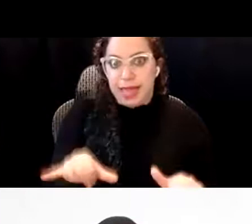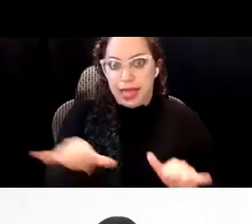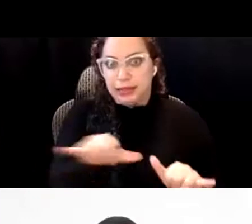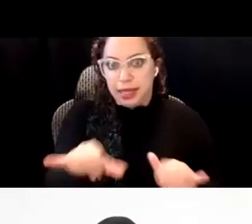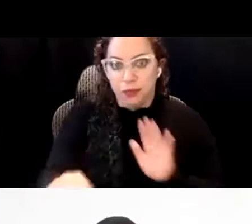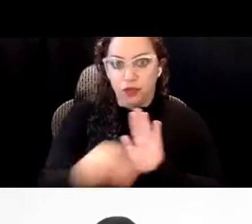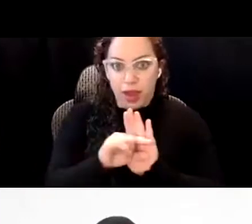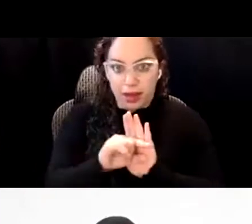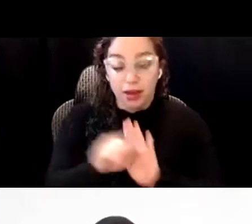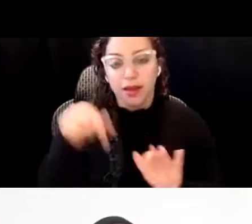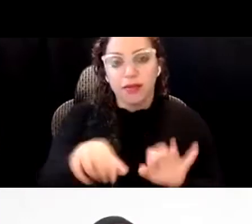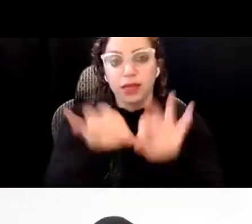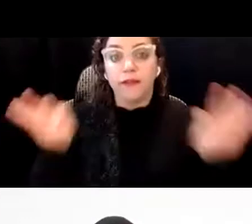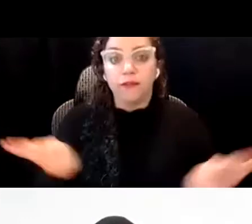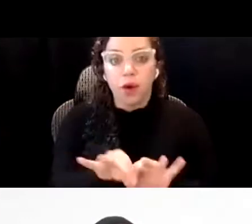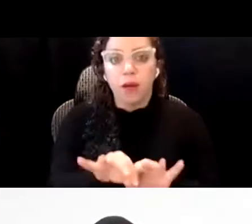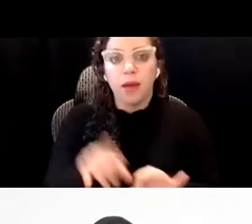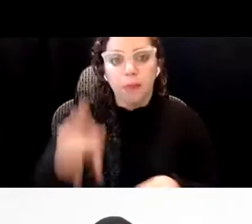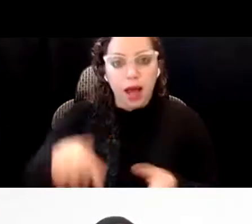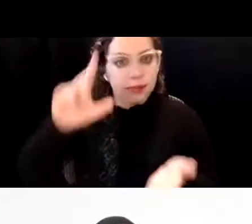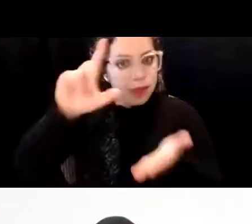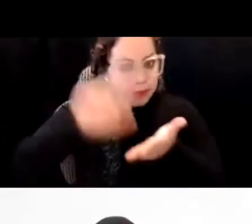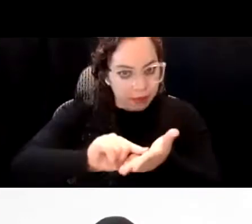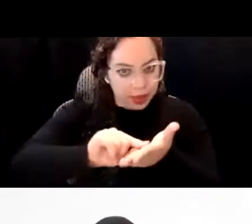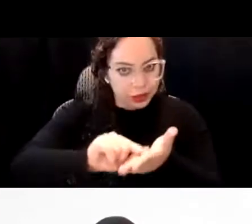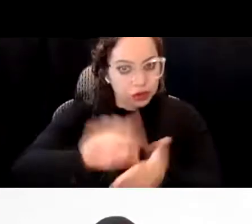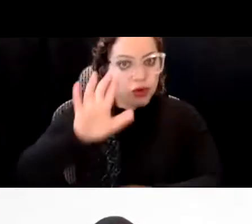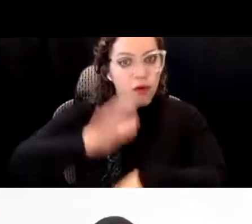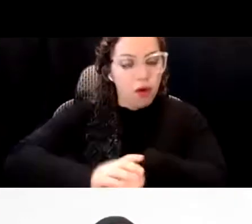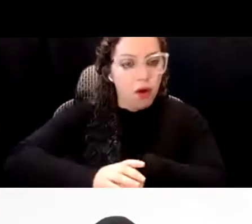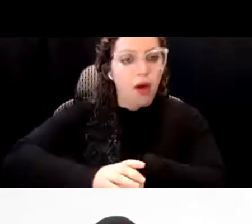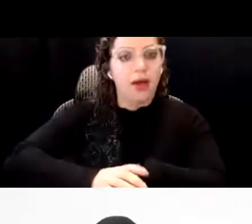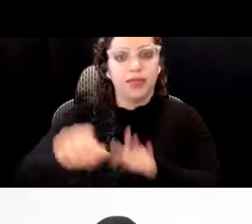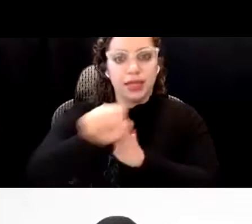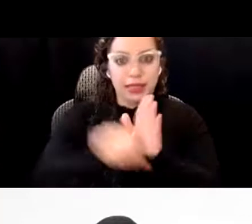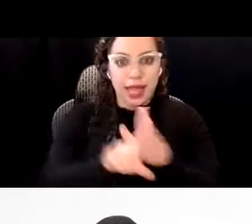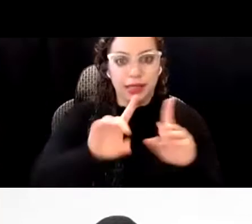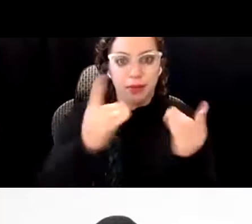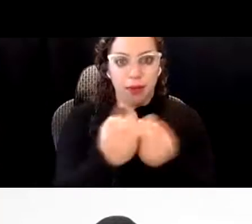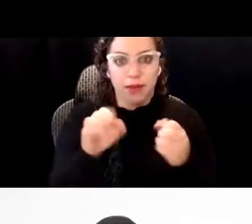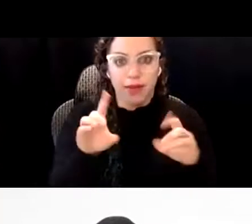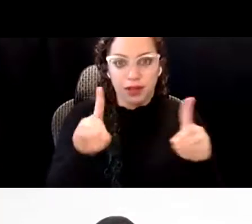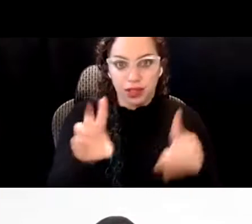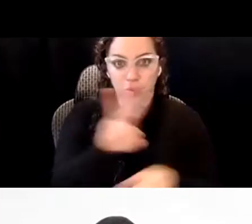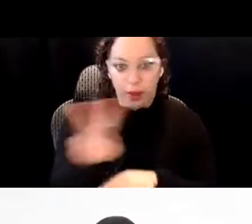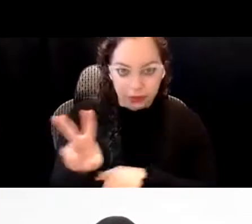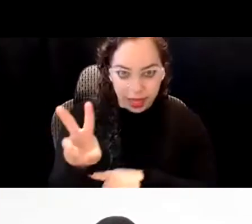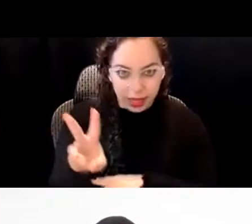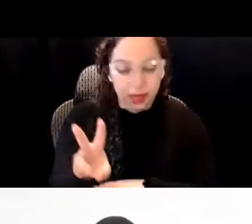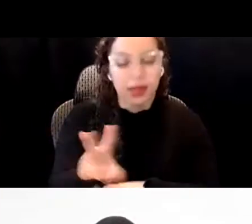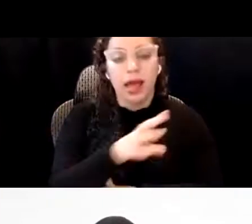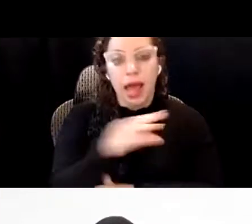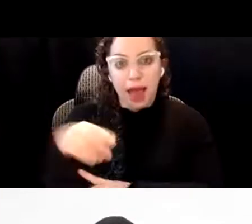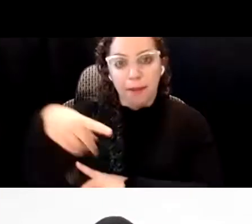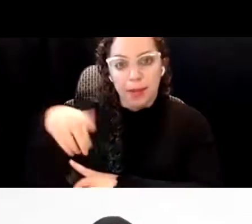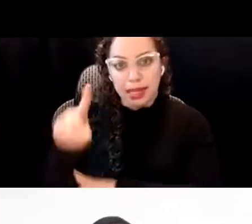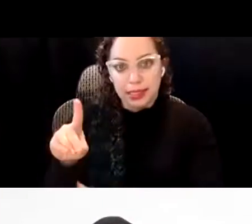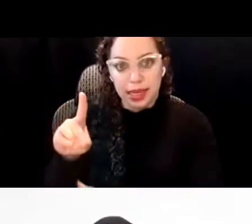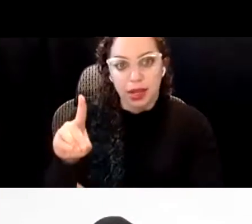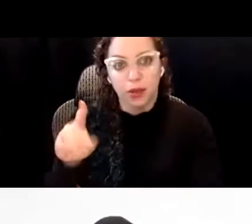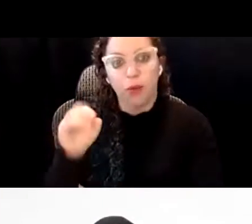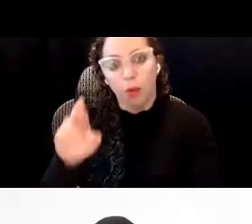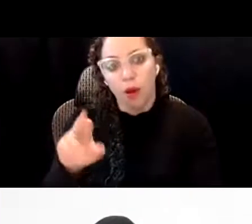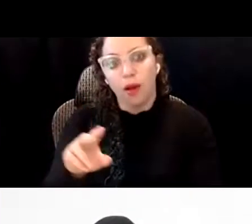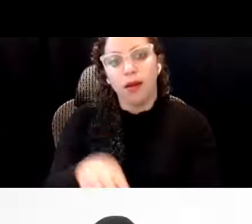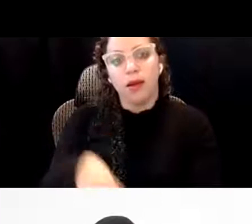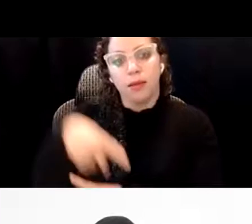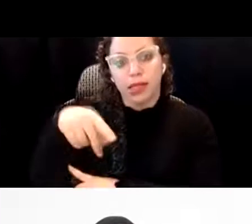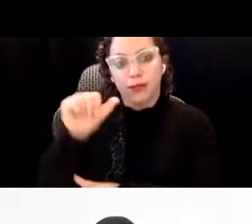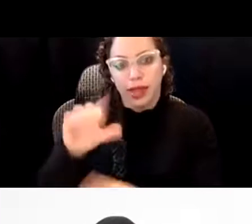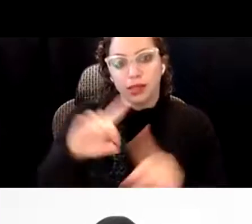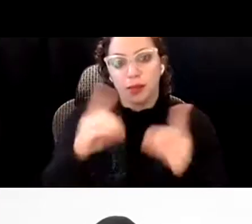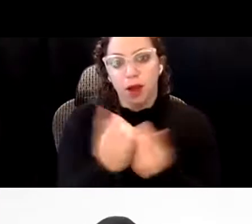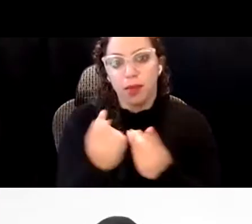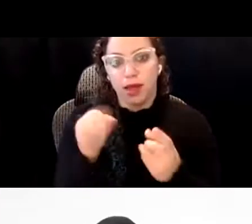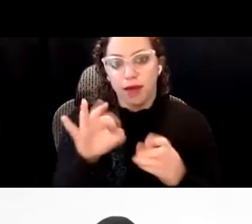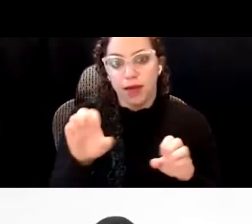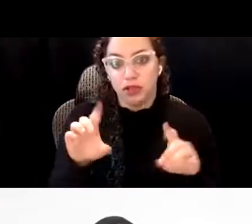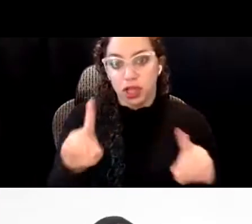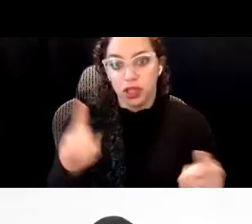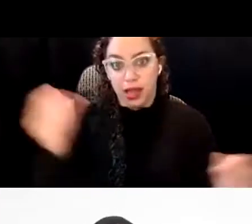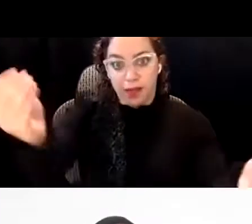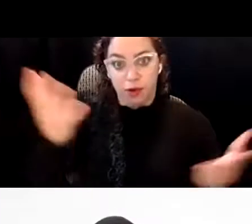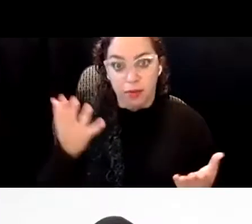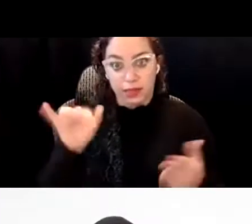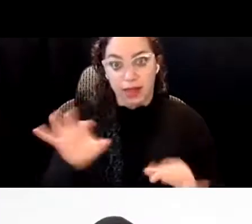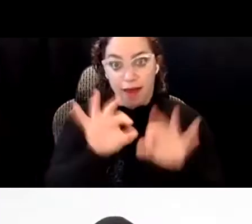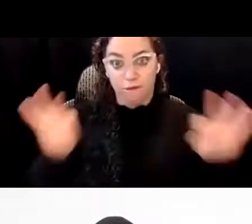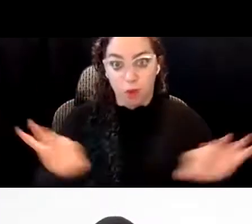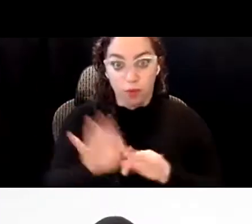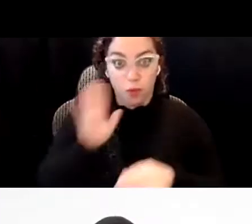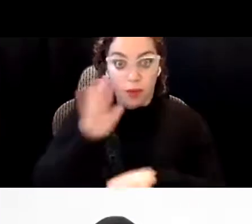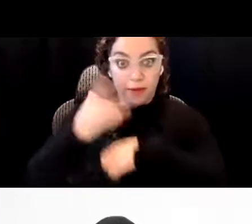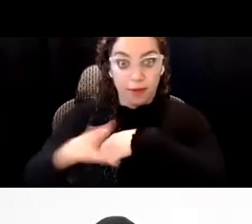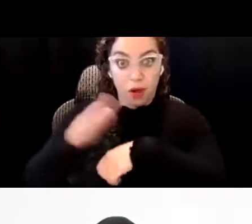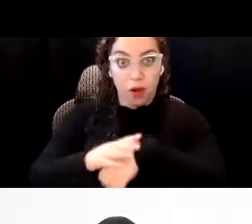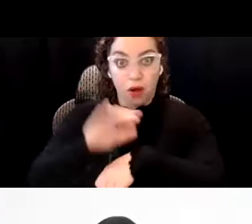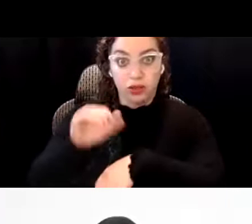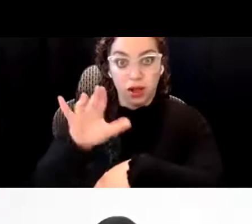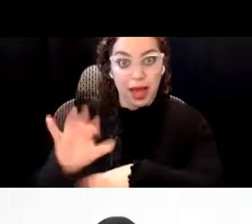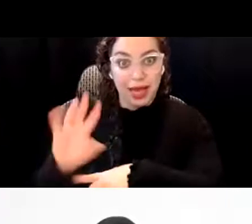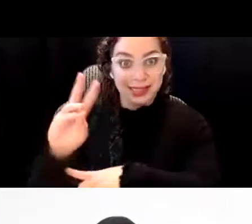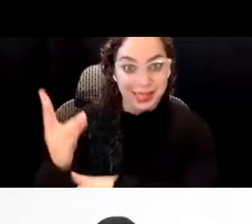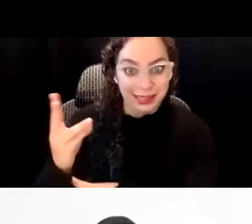This form must be published on the state Department of Education's website and PDE, or the Pennsylvania Department of Education, has informed us that this form will be available on July 6, 2021... so, on Tuesday.